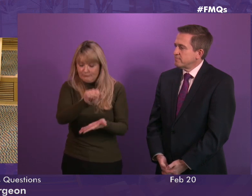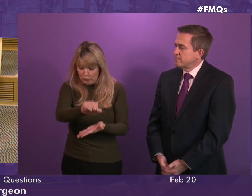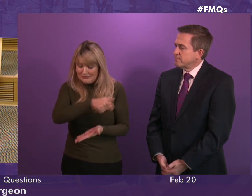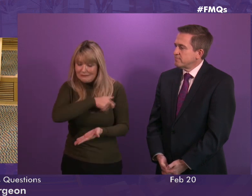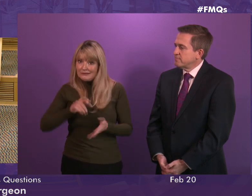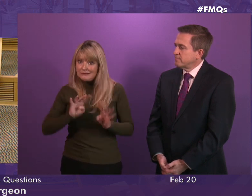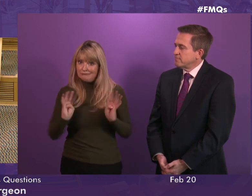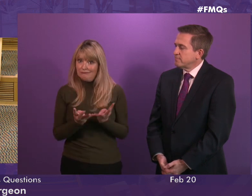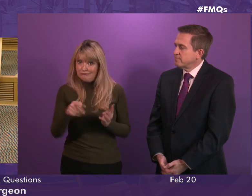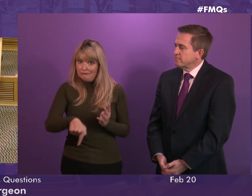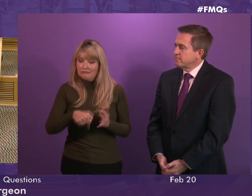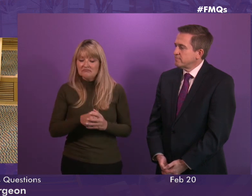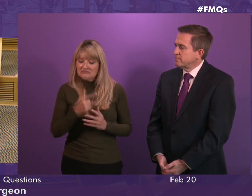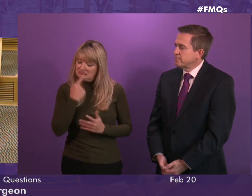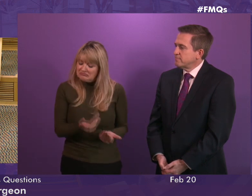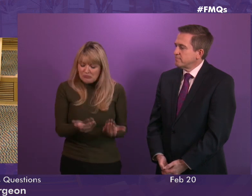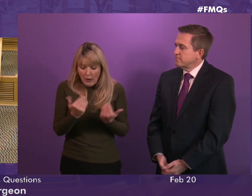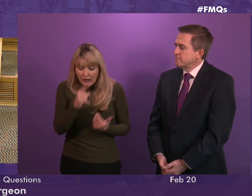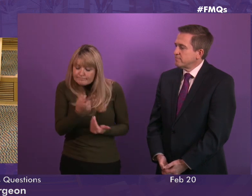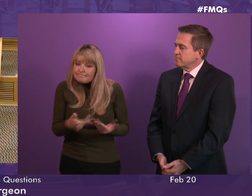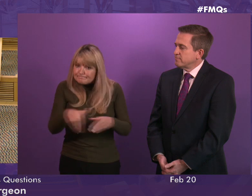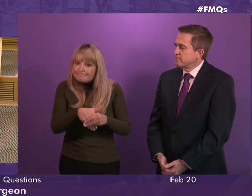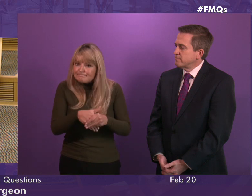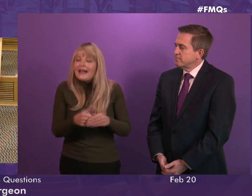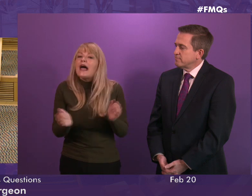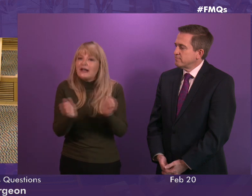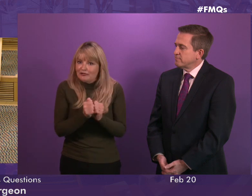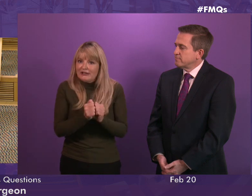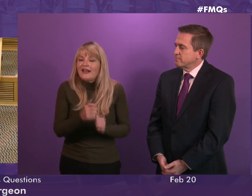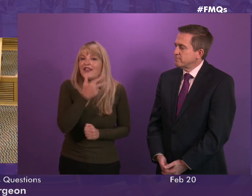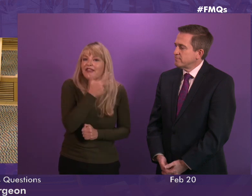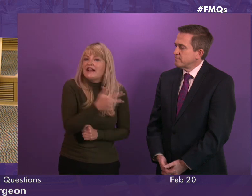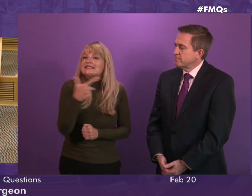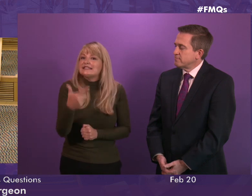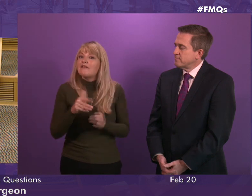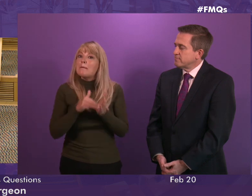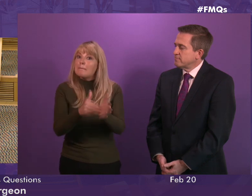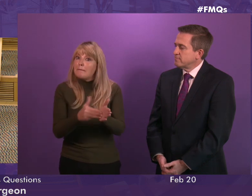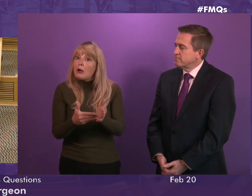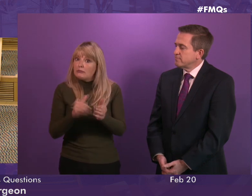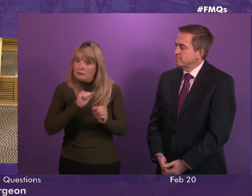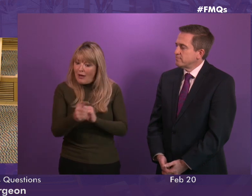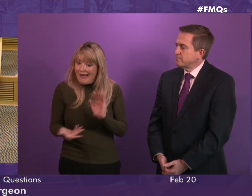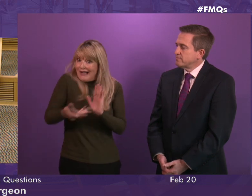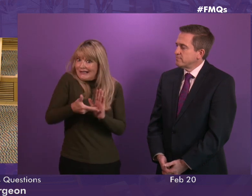“it is certainly welcome that the settlement includes an additional £37 million in the Police Scotland budget.”